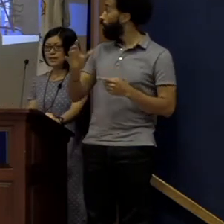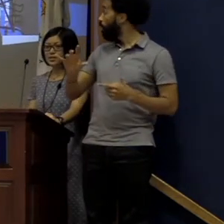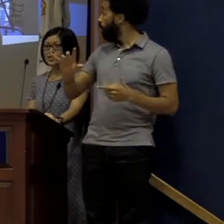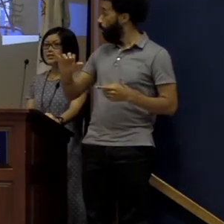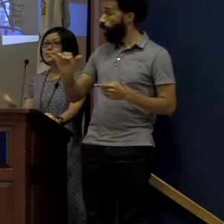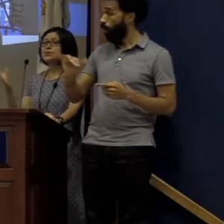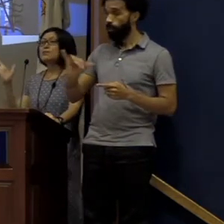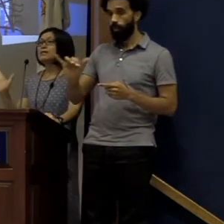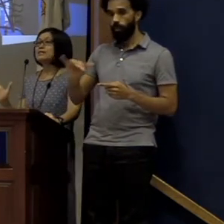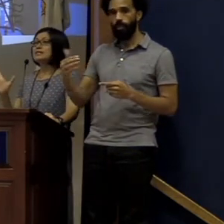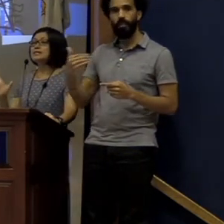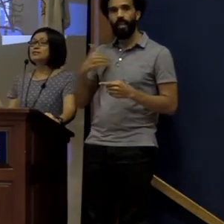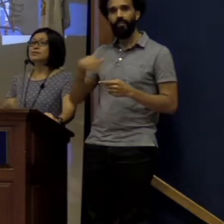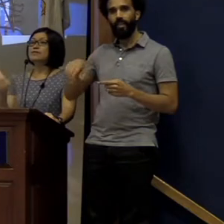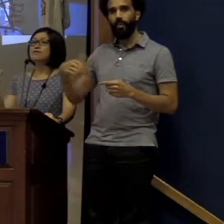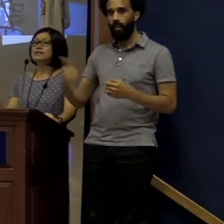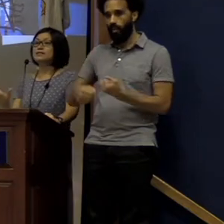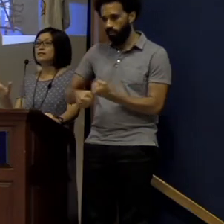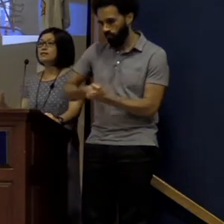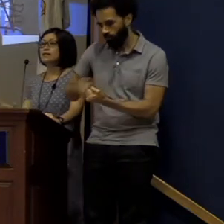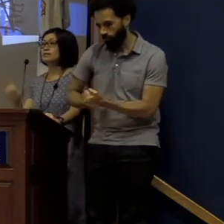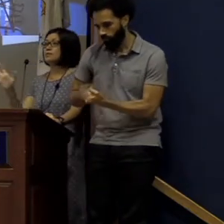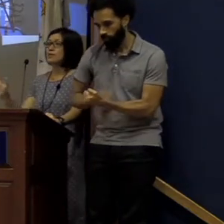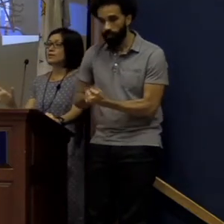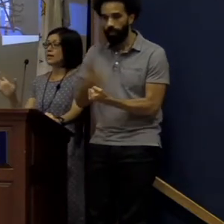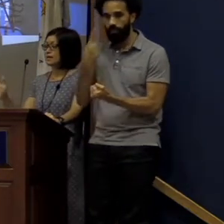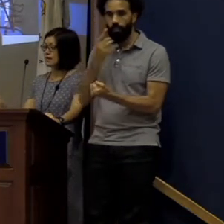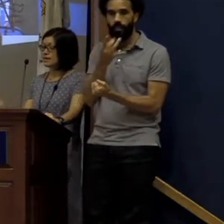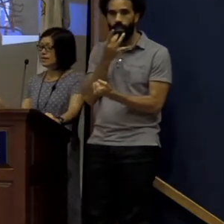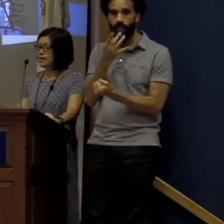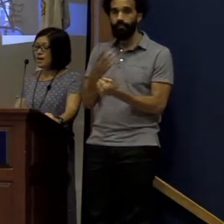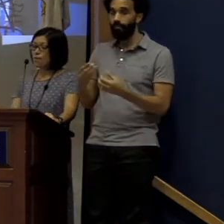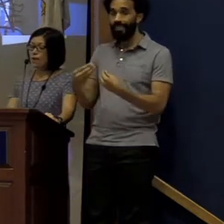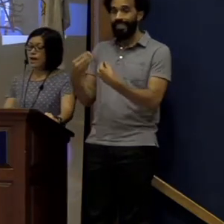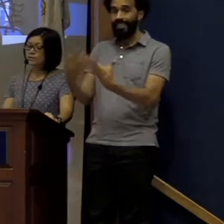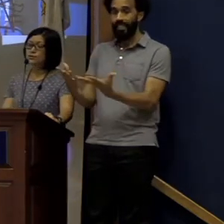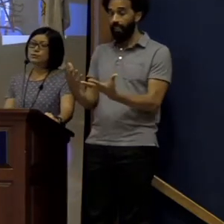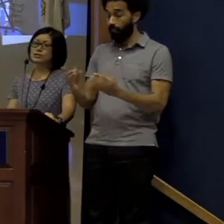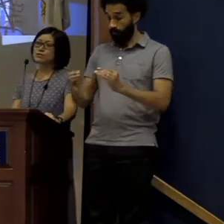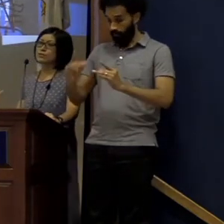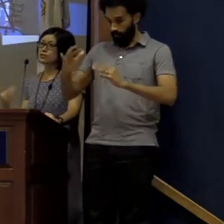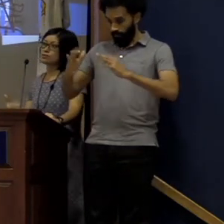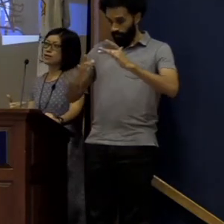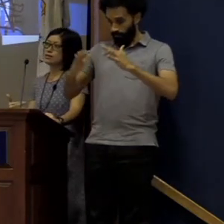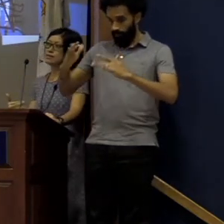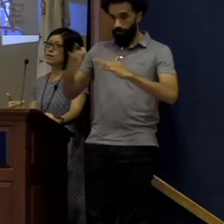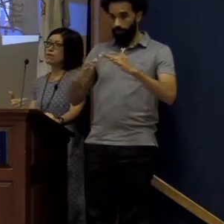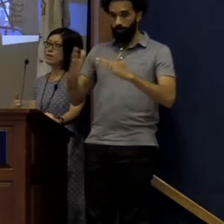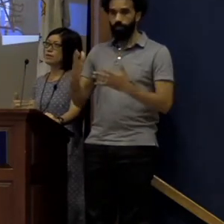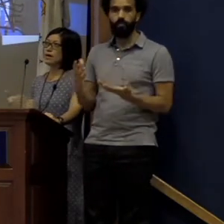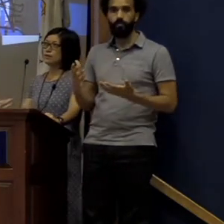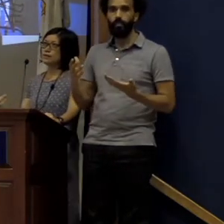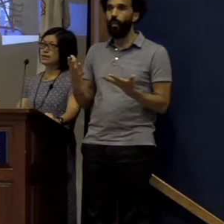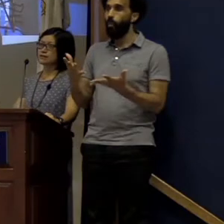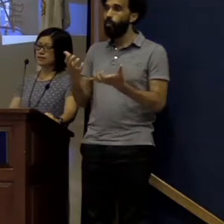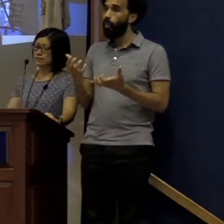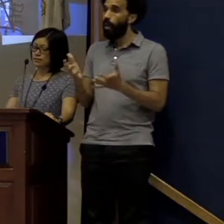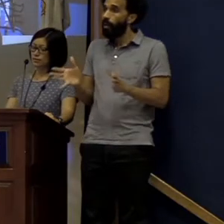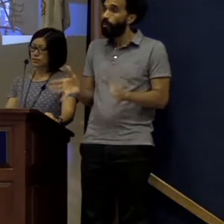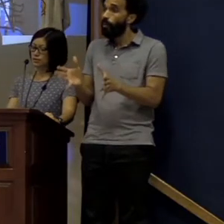So they wanted this to be a festive celebratory kind of thing where students are not being stressed about Oh, maybe I'm the one that has to answer this question